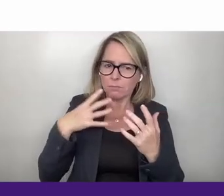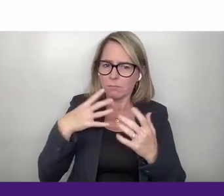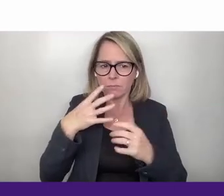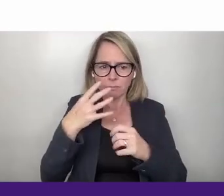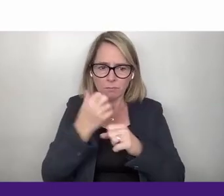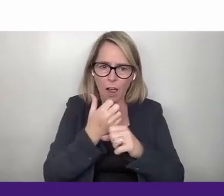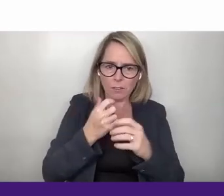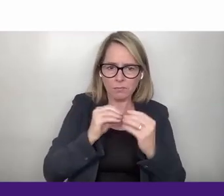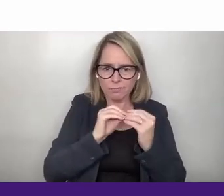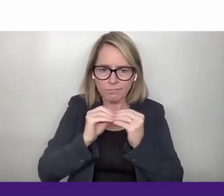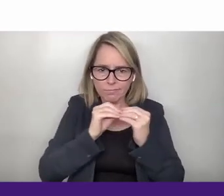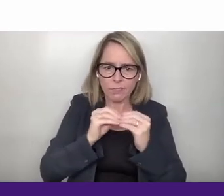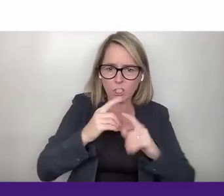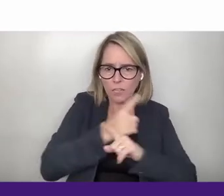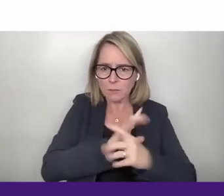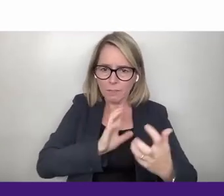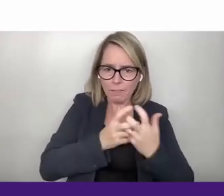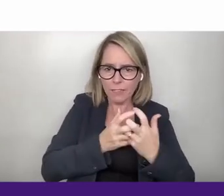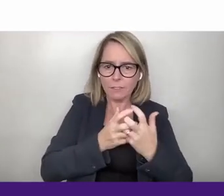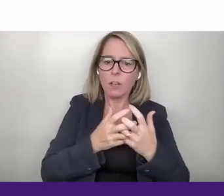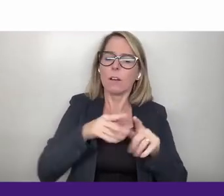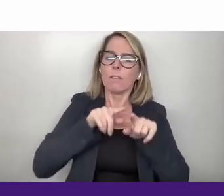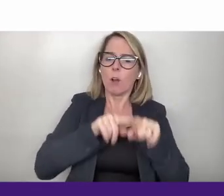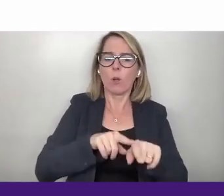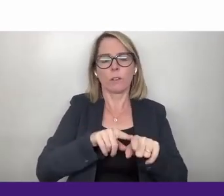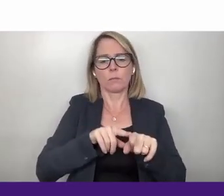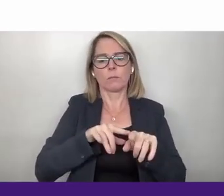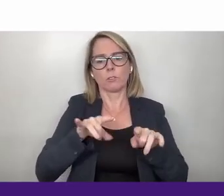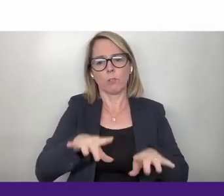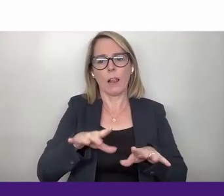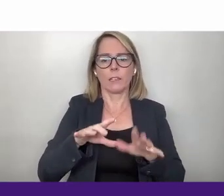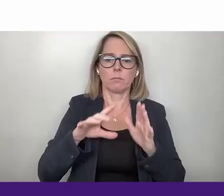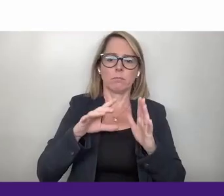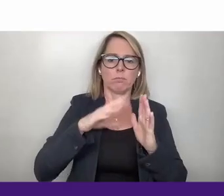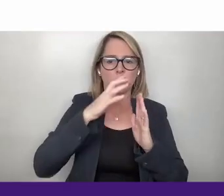things person-centred care, including recordings of past webinars, case studies, newsletters,